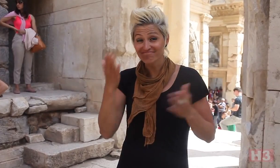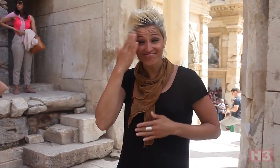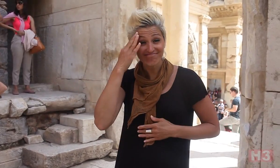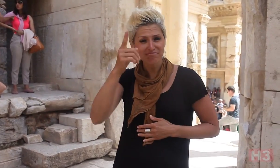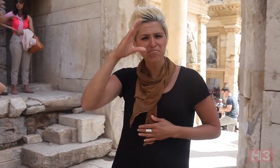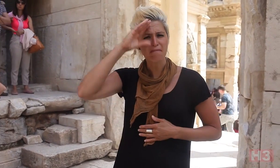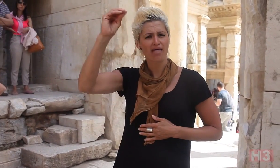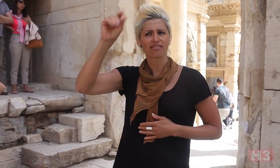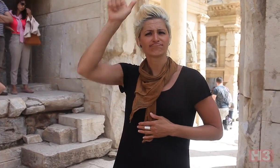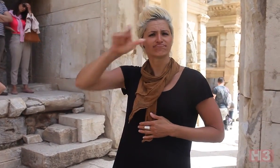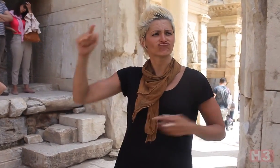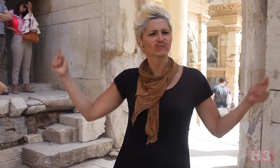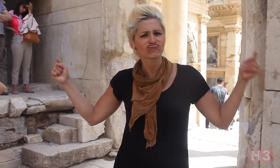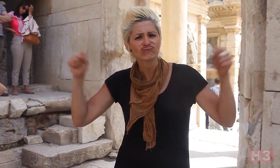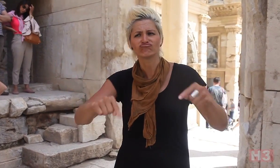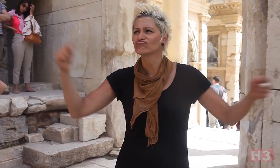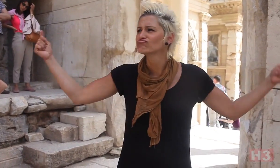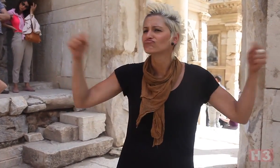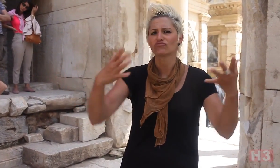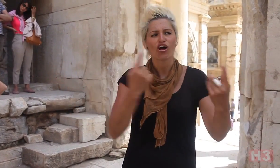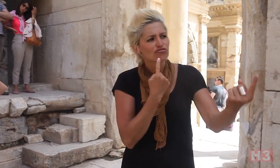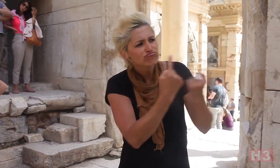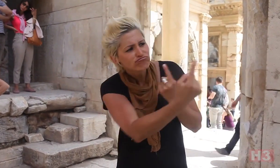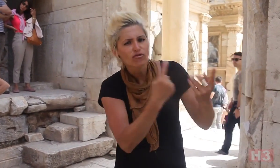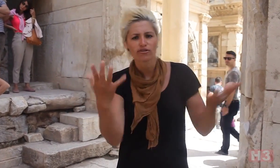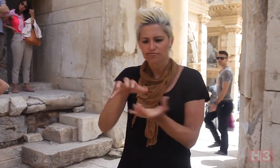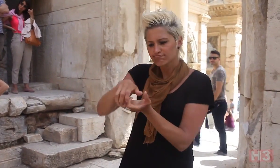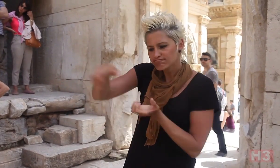This place as you would expect gathers men who come here to discuss subjects